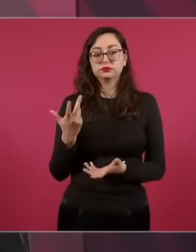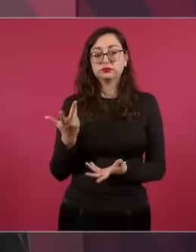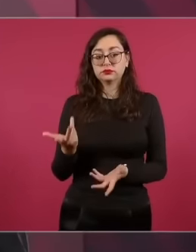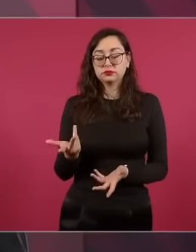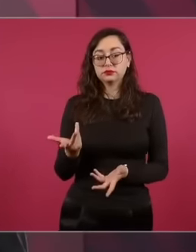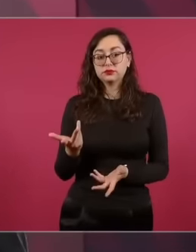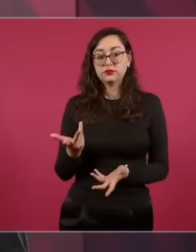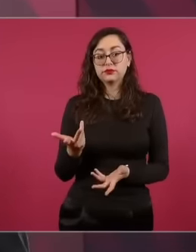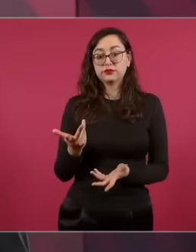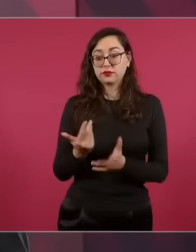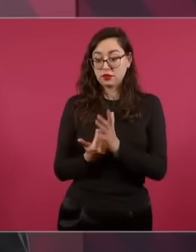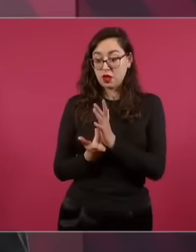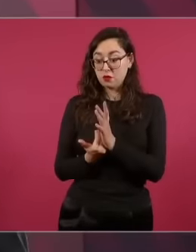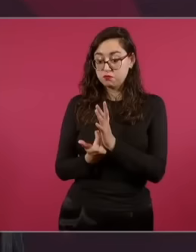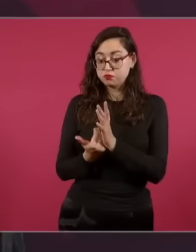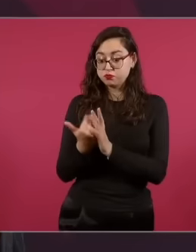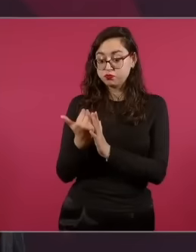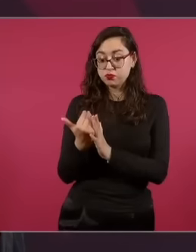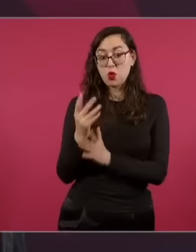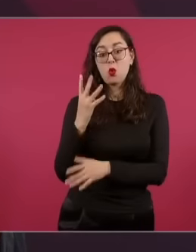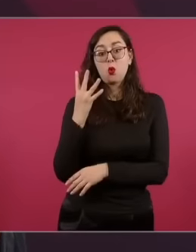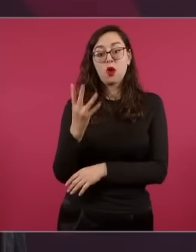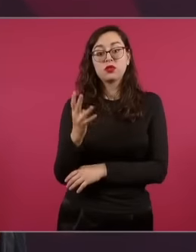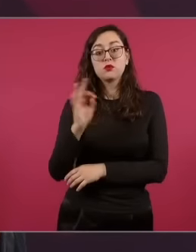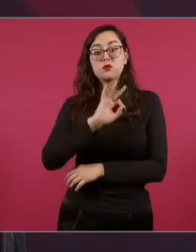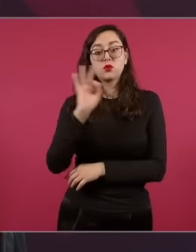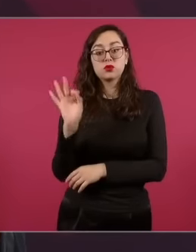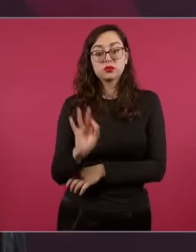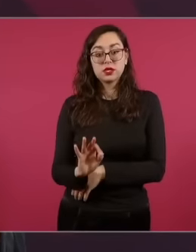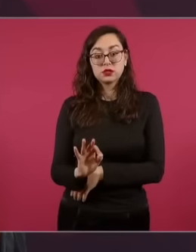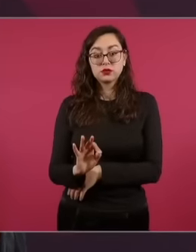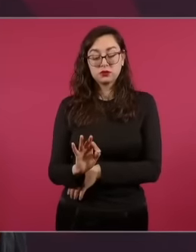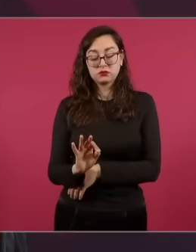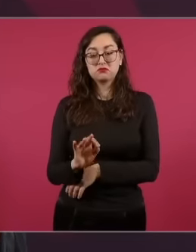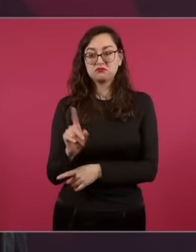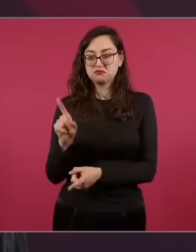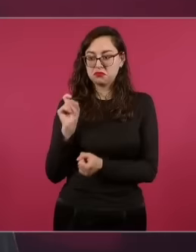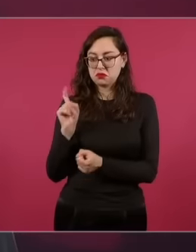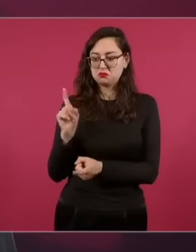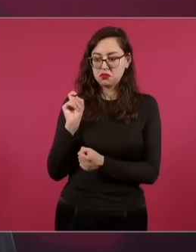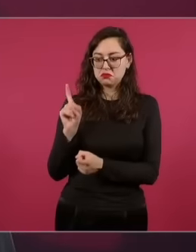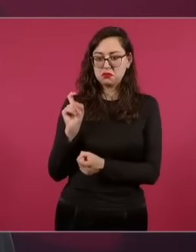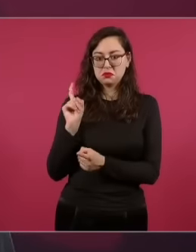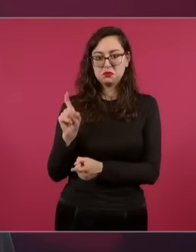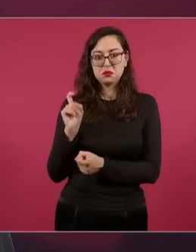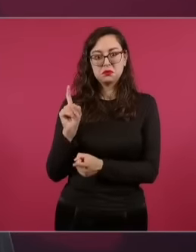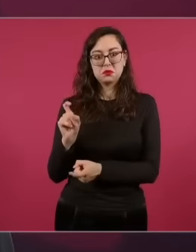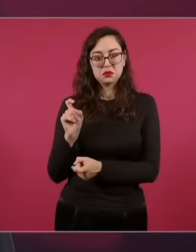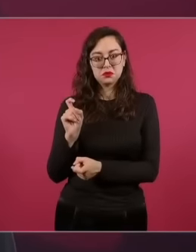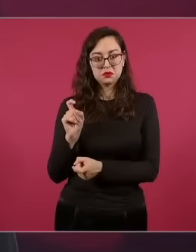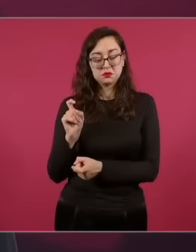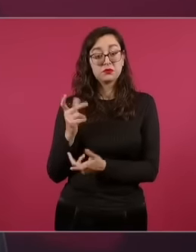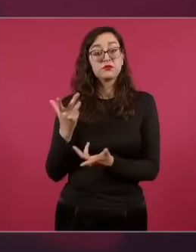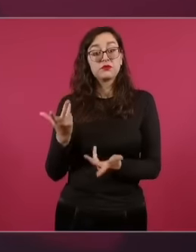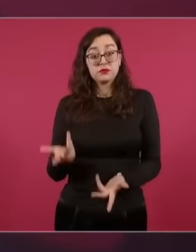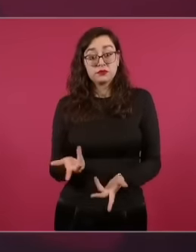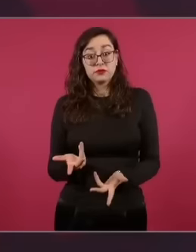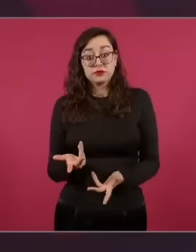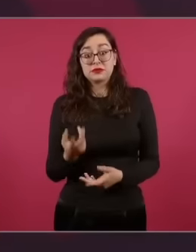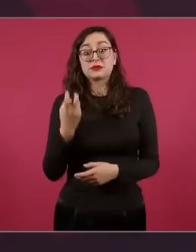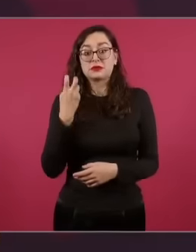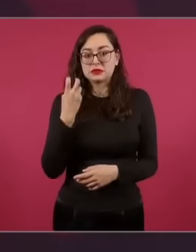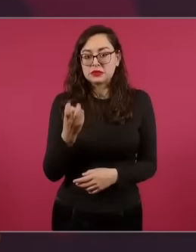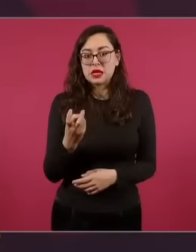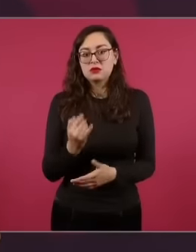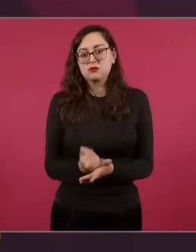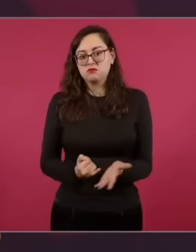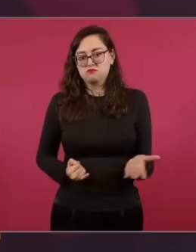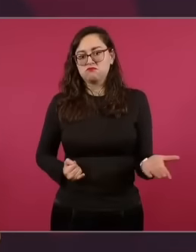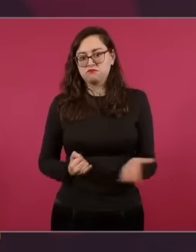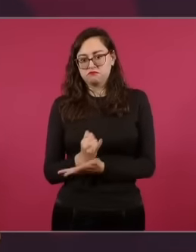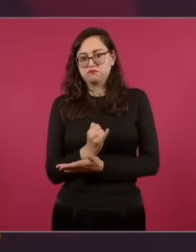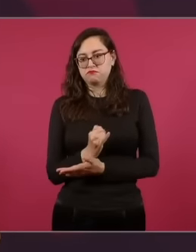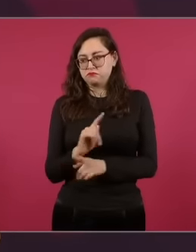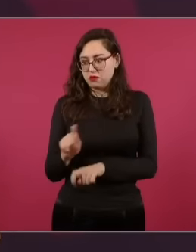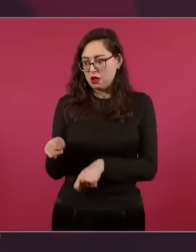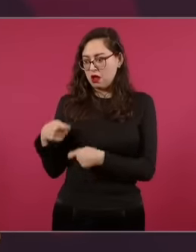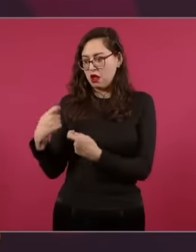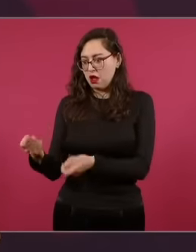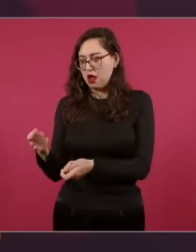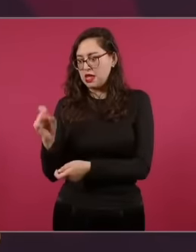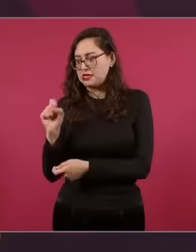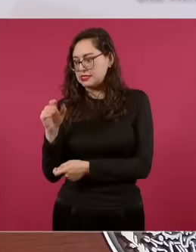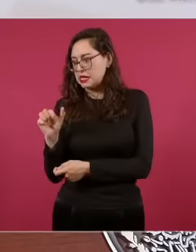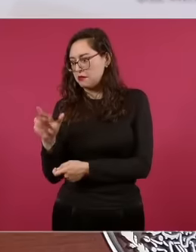4% in collection so they are one of those measures that fill me with pride because they were